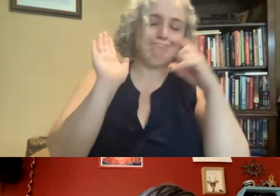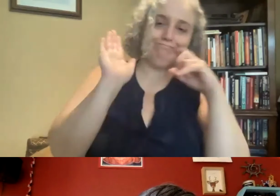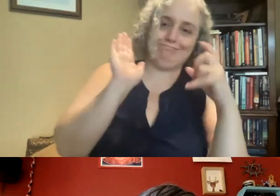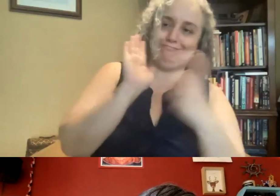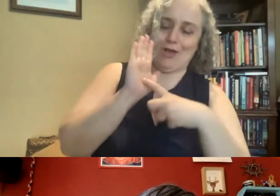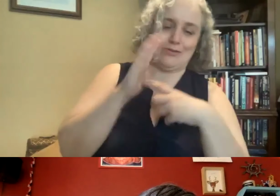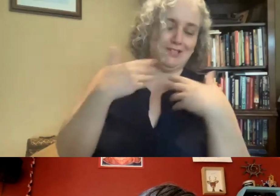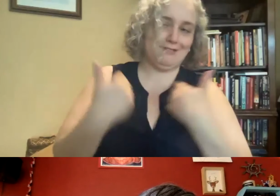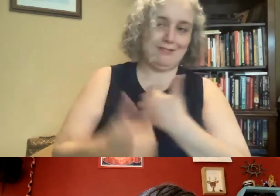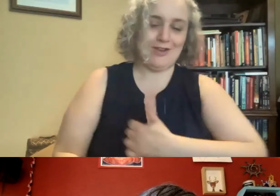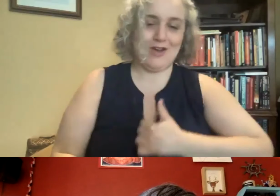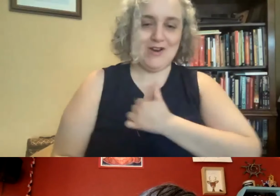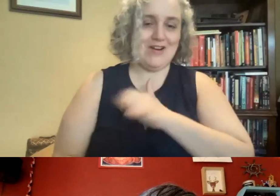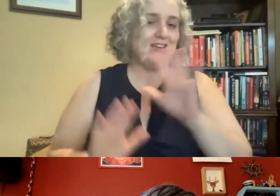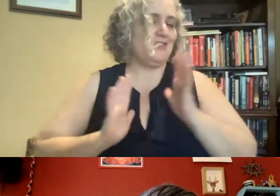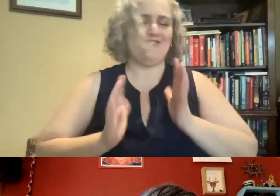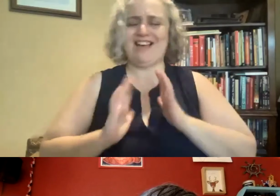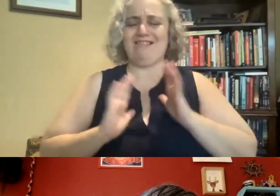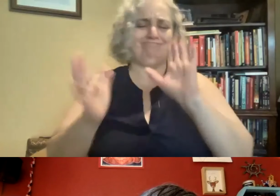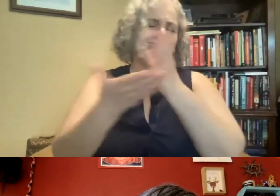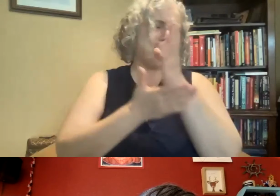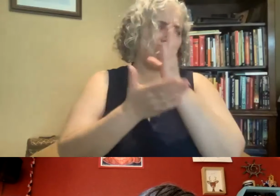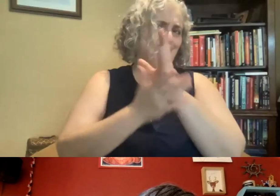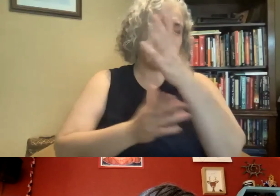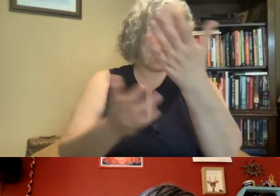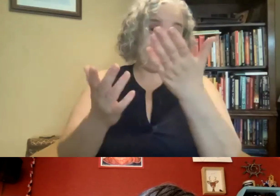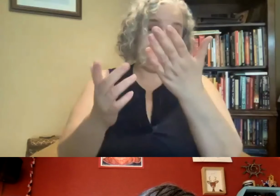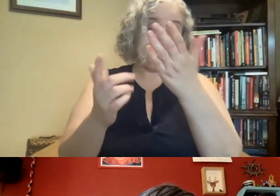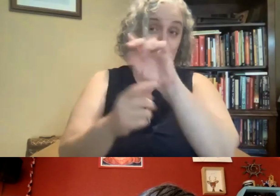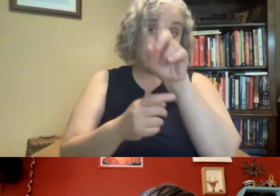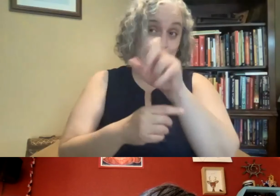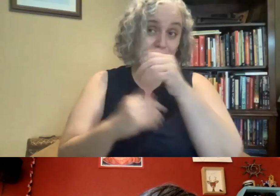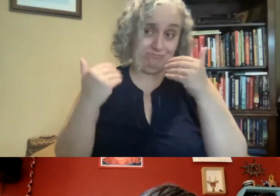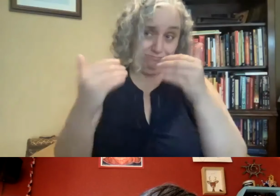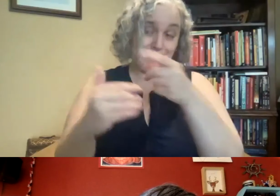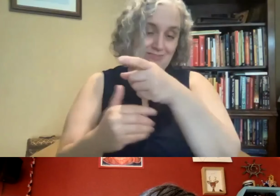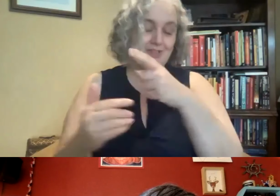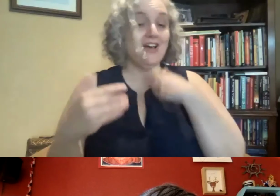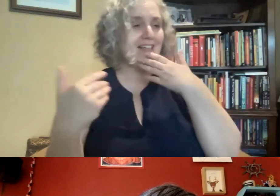Vera Roberts: No. It's perfectly fine. Your question, please, Loresa. Loresa: Okay. Thank you, guys for